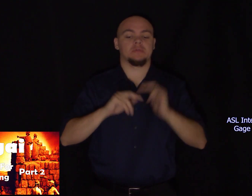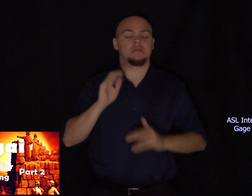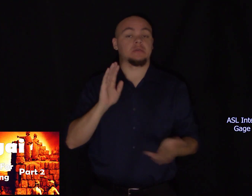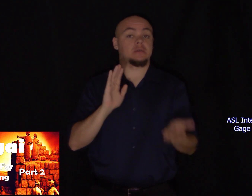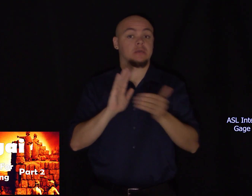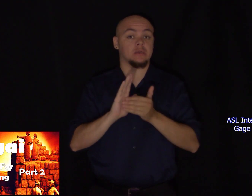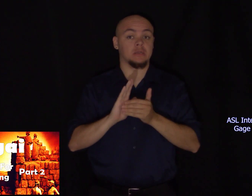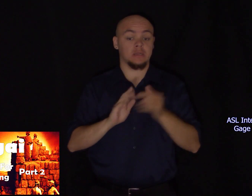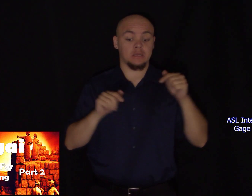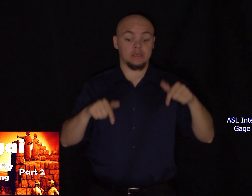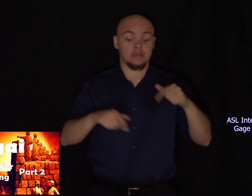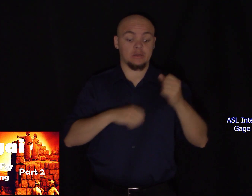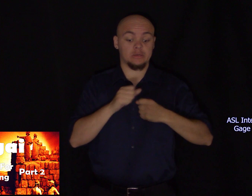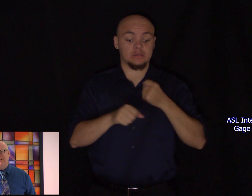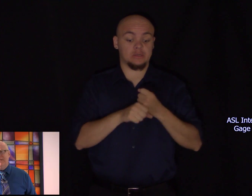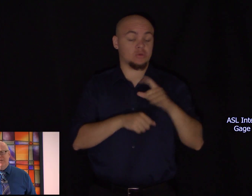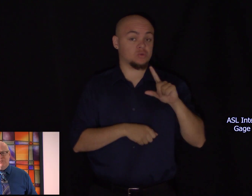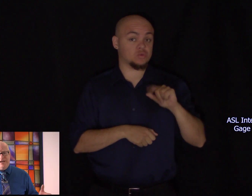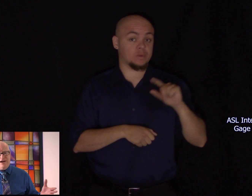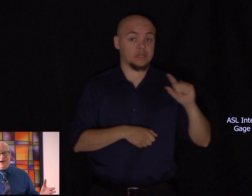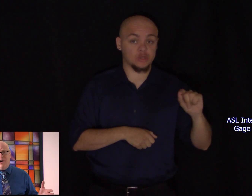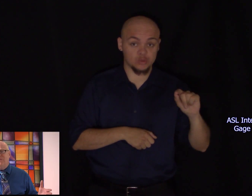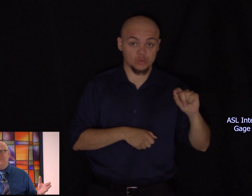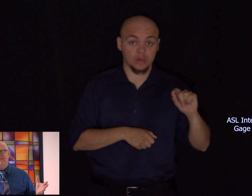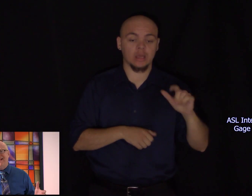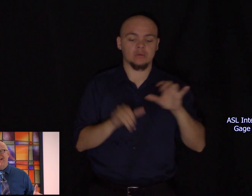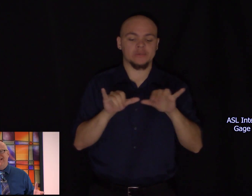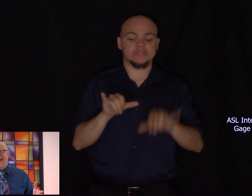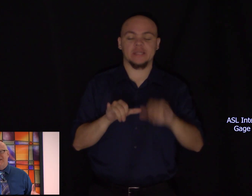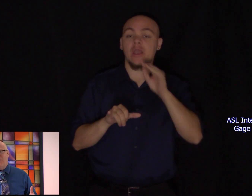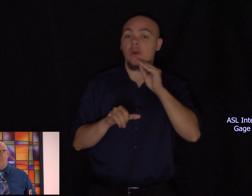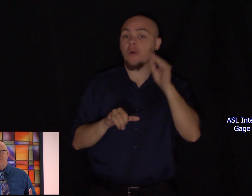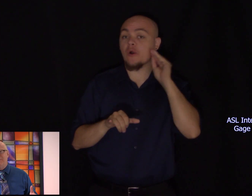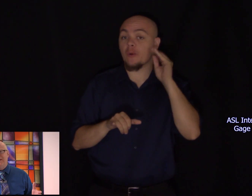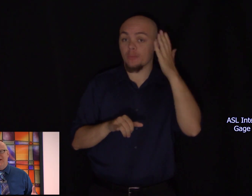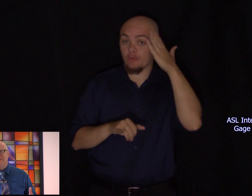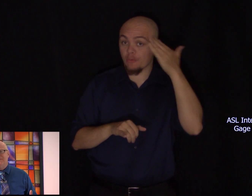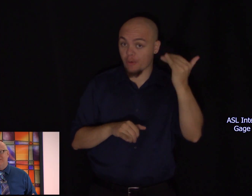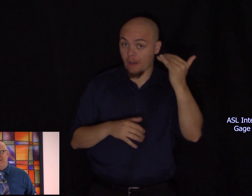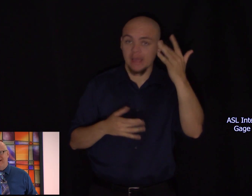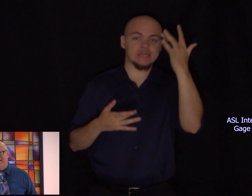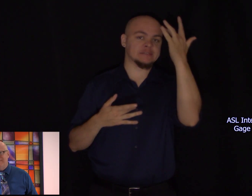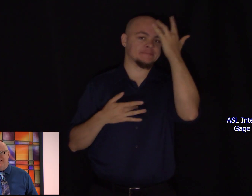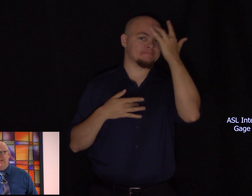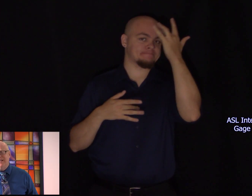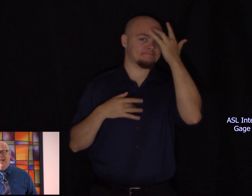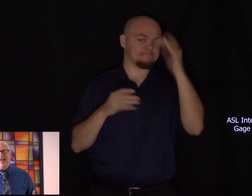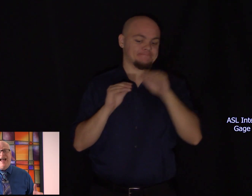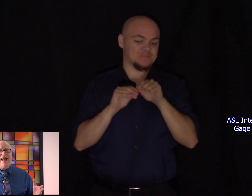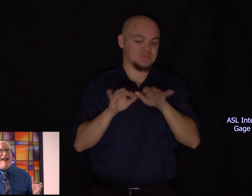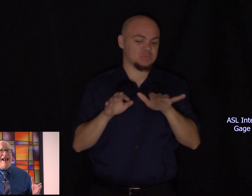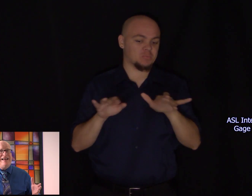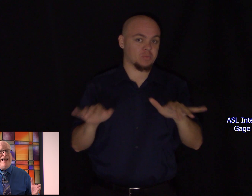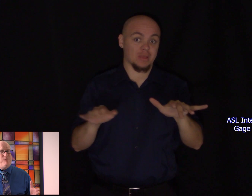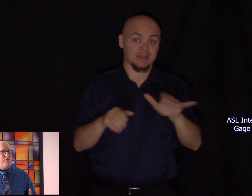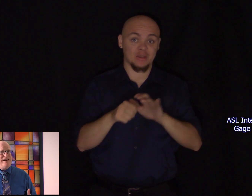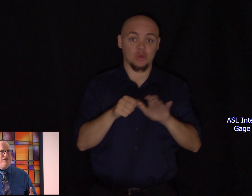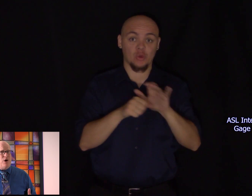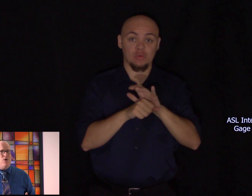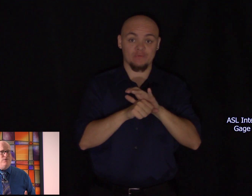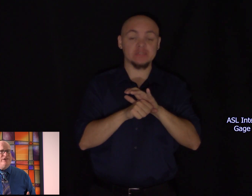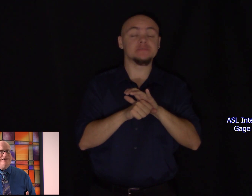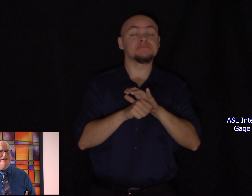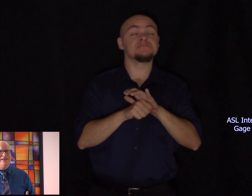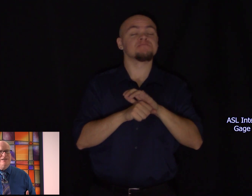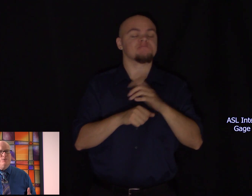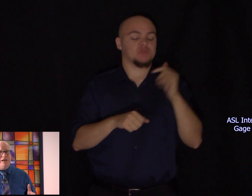here in the year 2020 we are all staying at home because of this pandemic and when it's over we